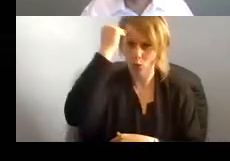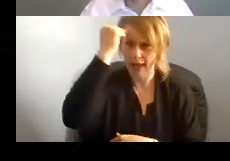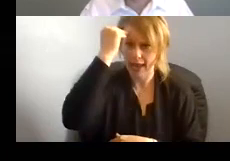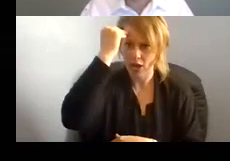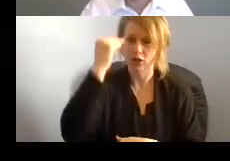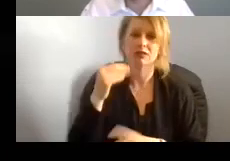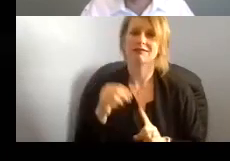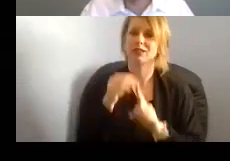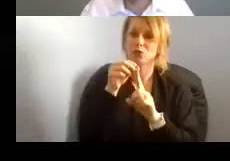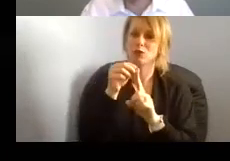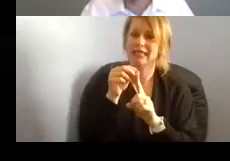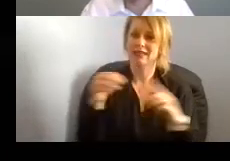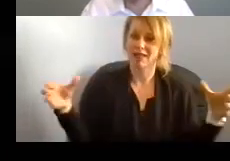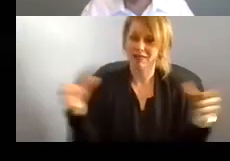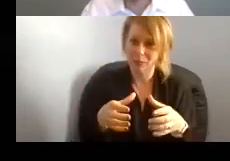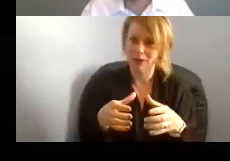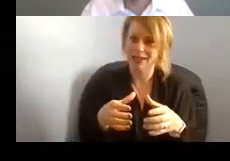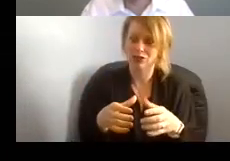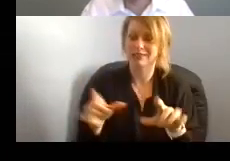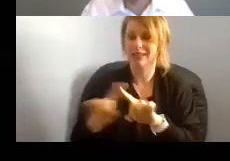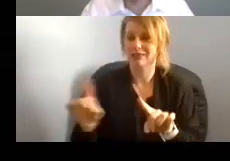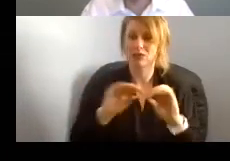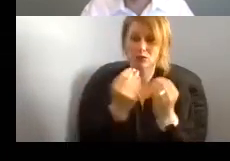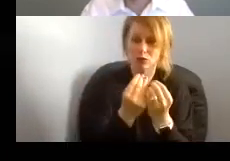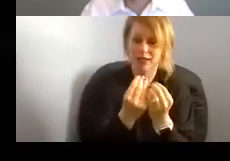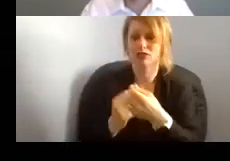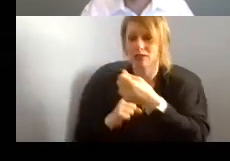professional organizations representing classroom educators, including teachers,